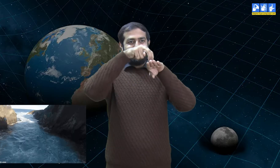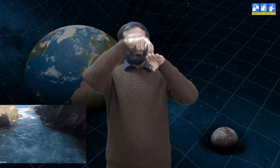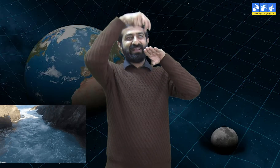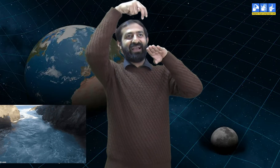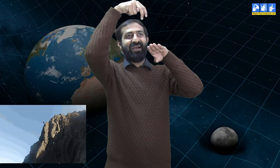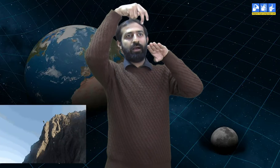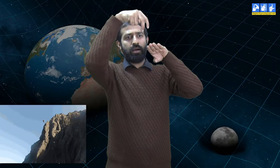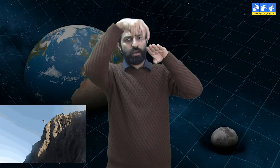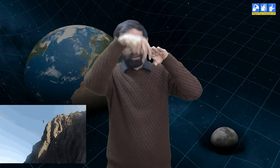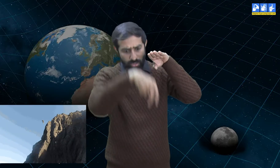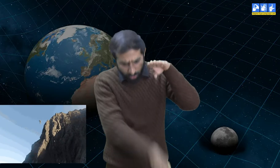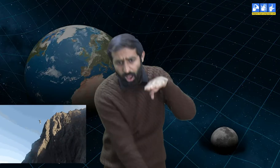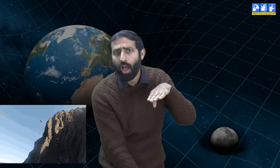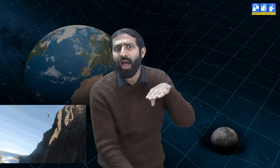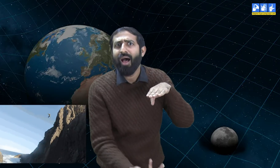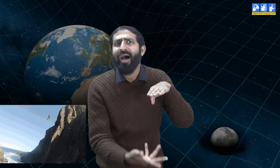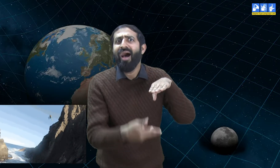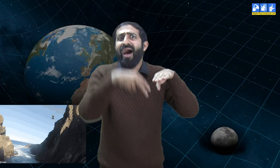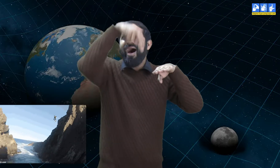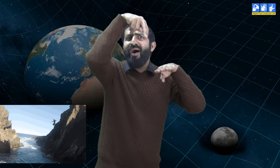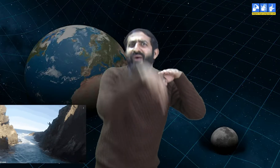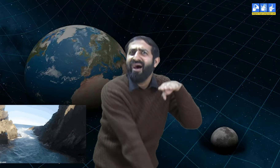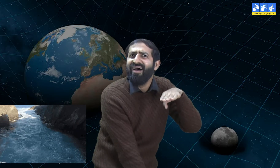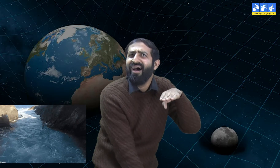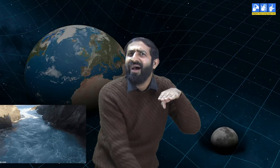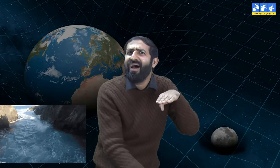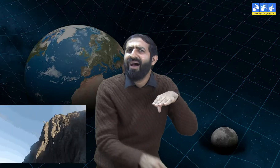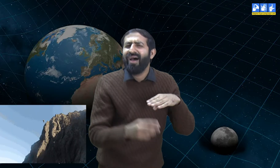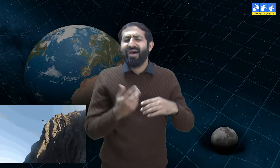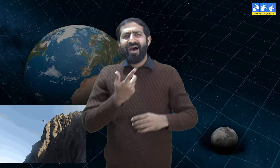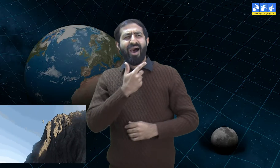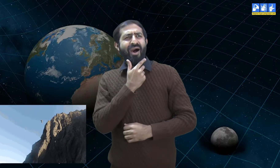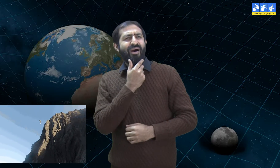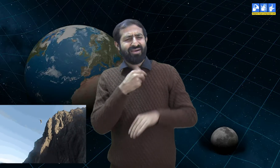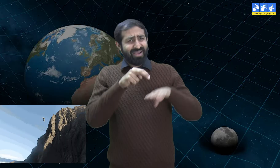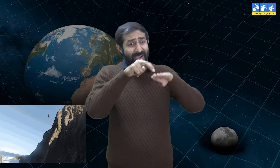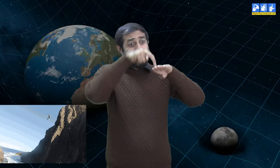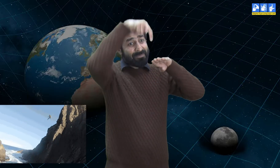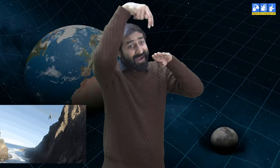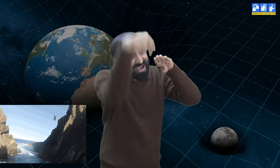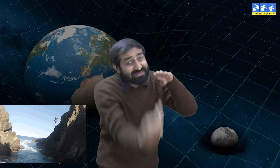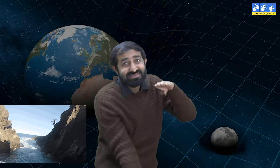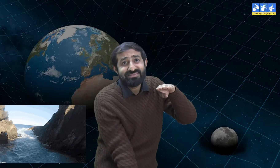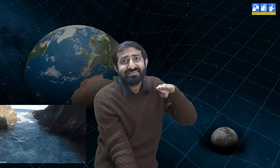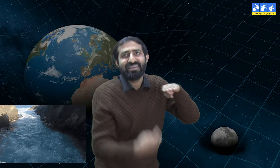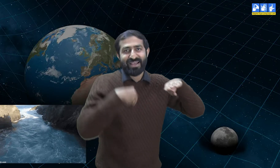As he jumps, he falls on the ground.